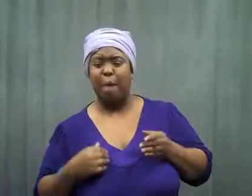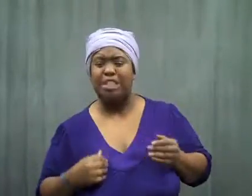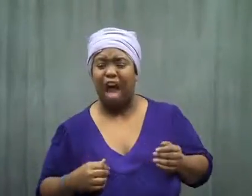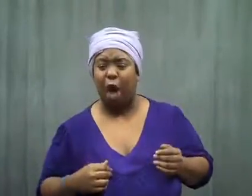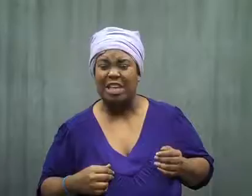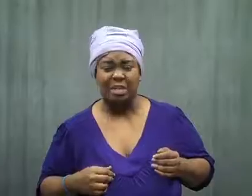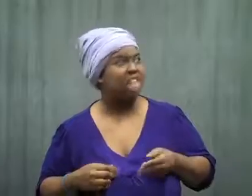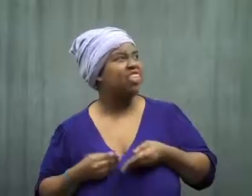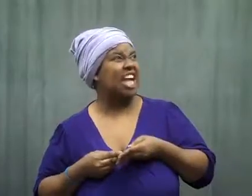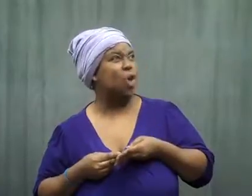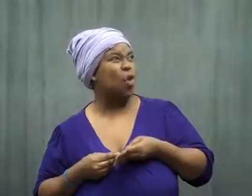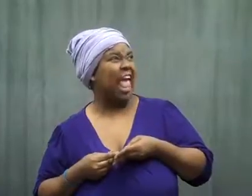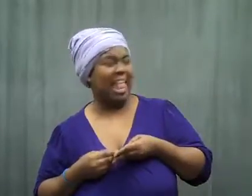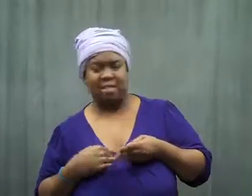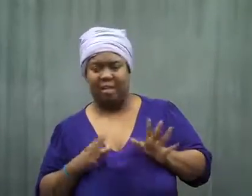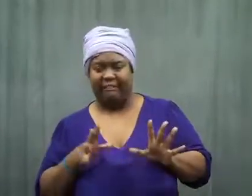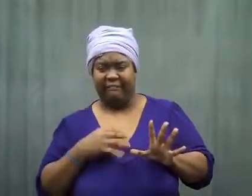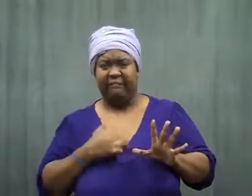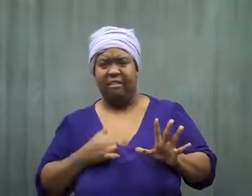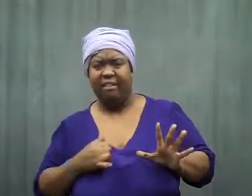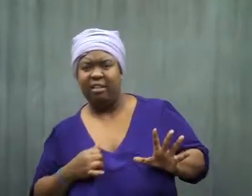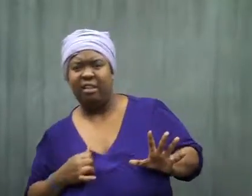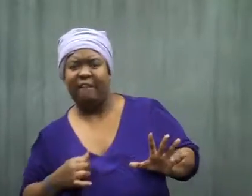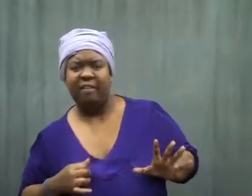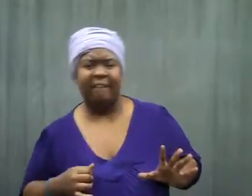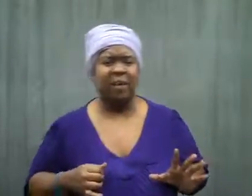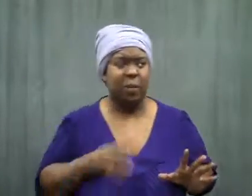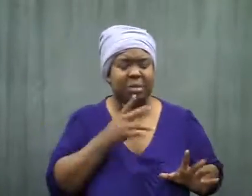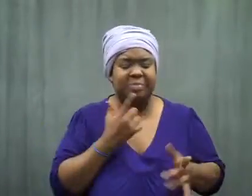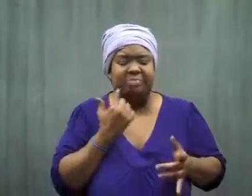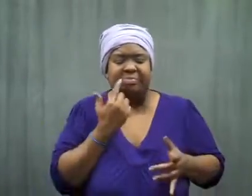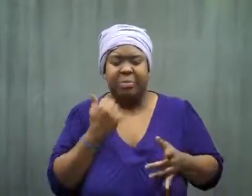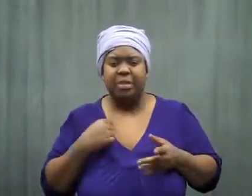"I'm sorry." "That's ok." I kept watching the dog as the lady smiled.